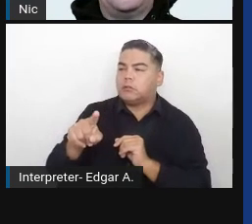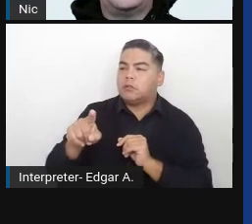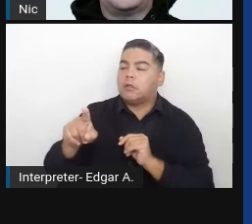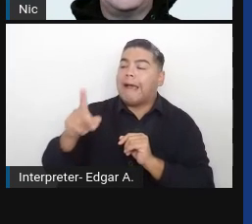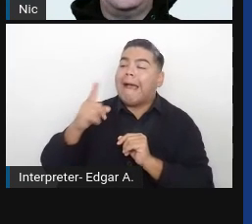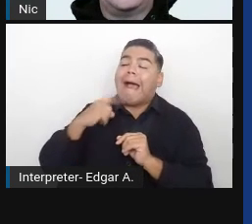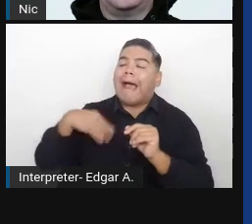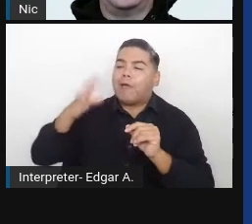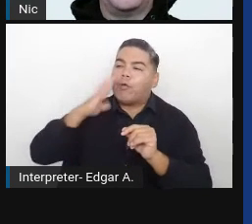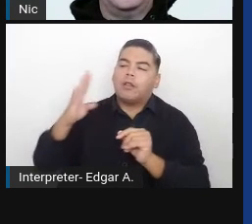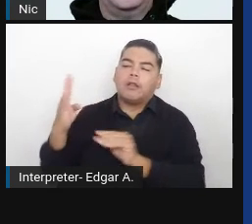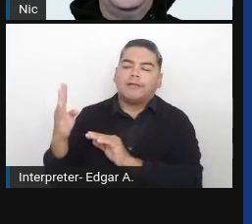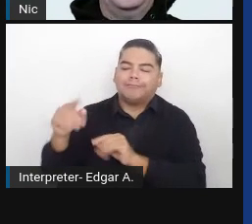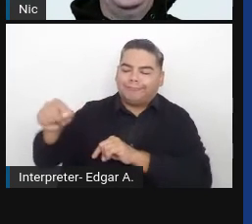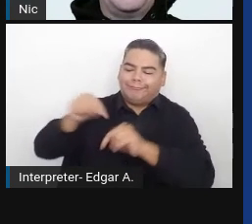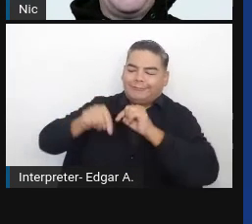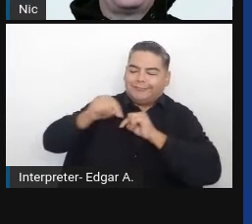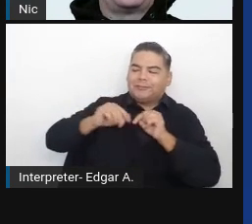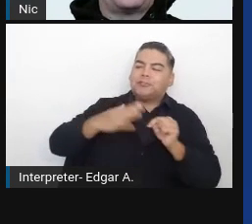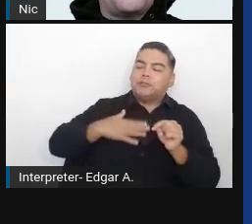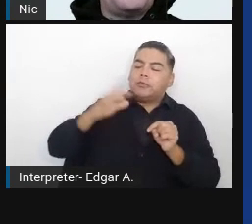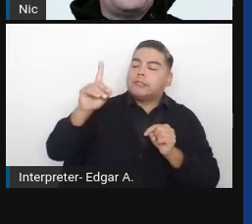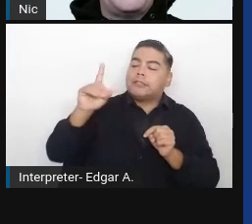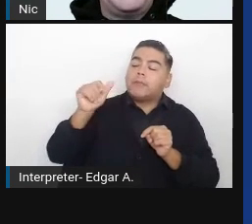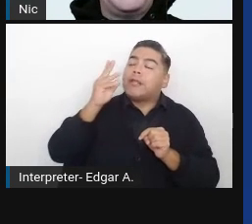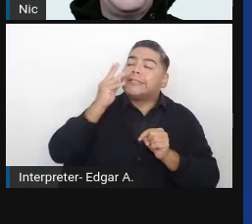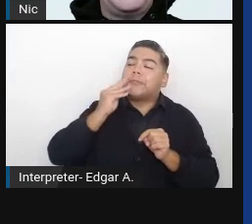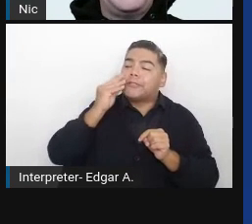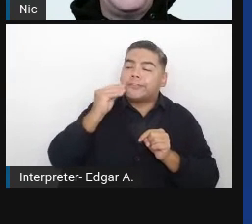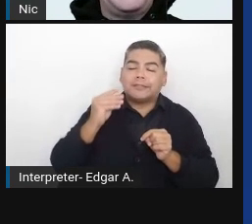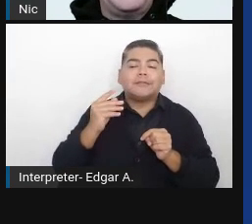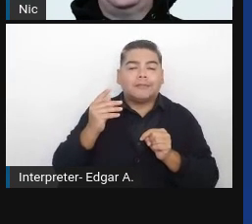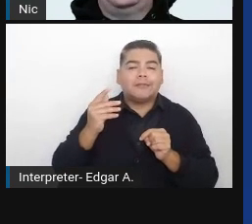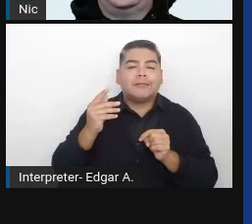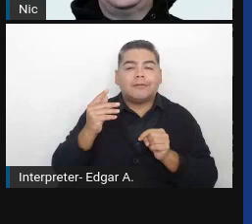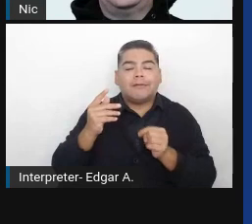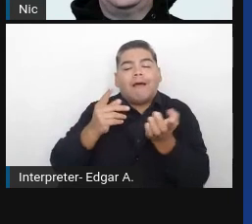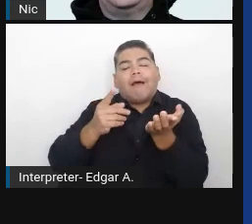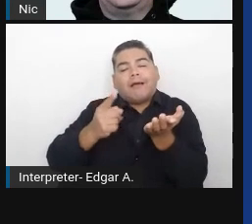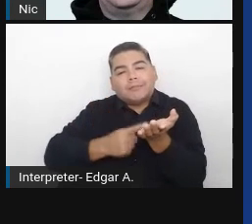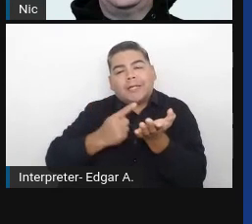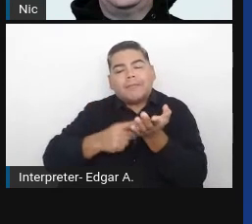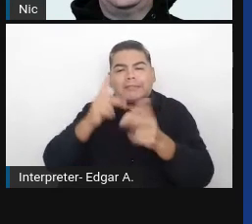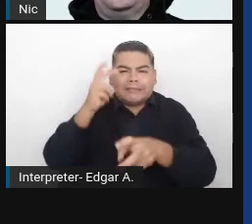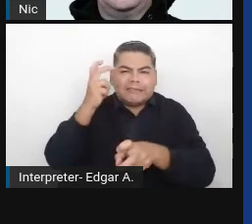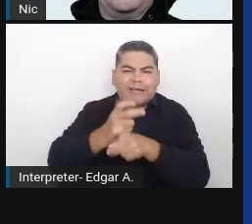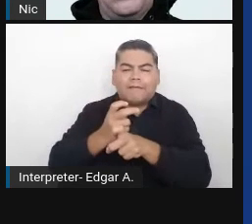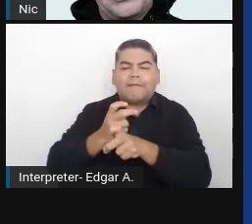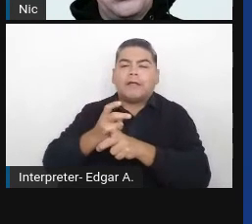Obviously, you can have trouble finding disabled people, but if you listen to my podcast, for example, it's going